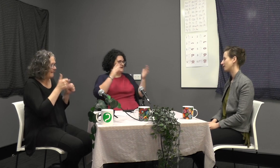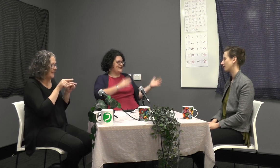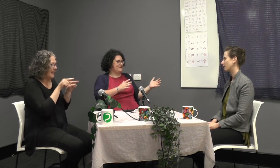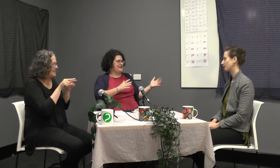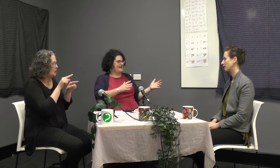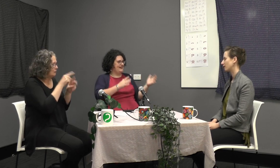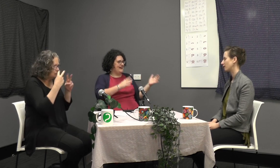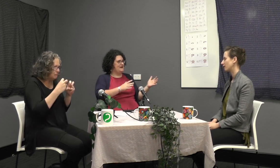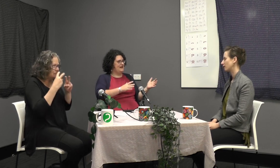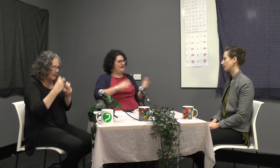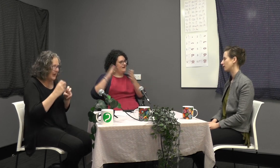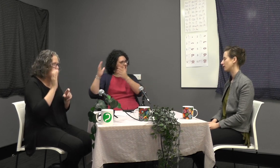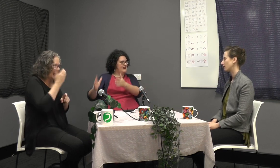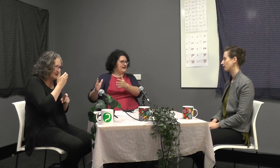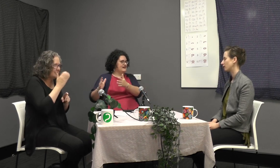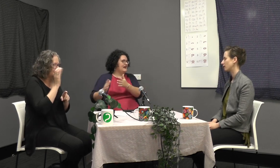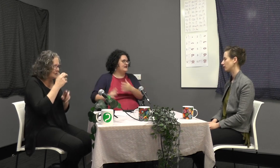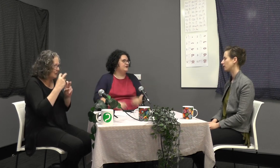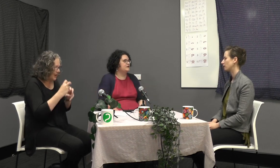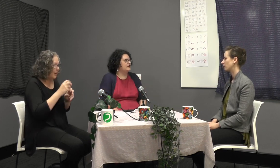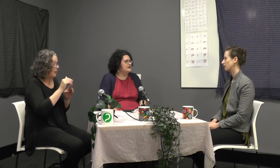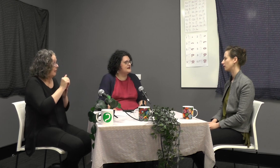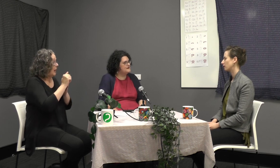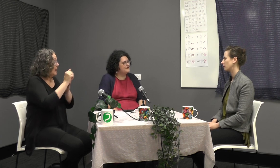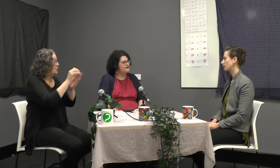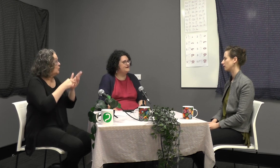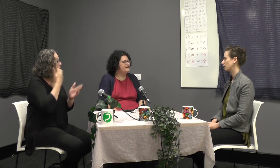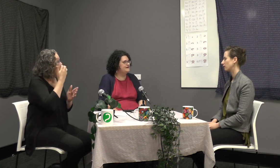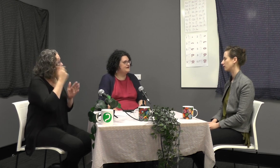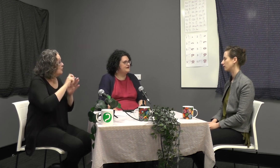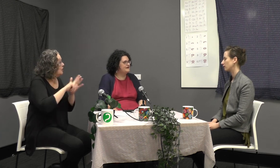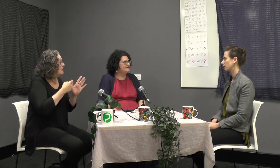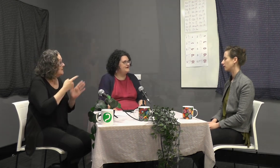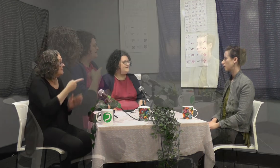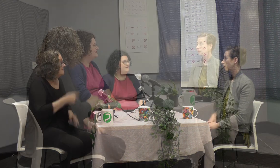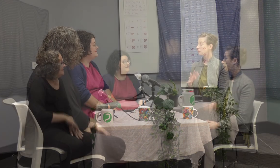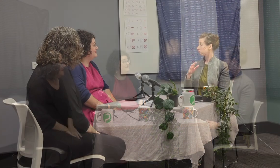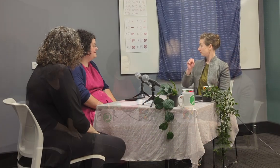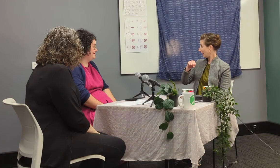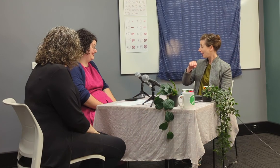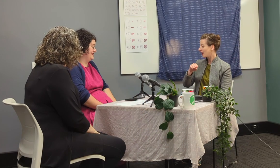Your research in enactment there – it’s led into future projects?